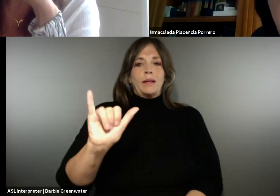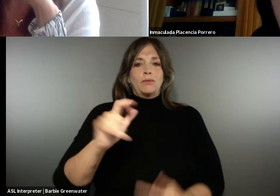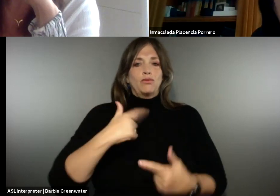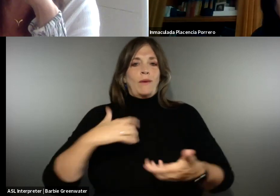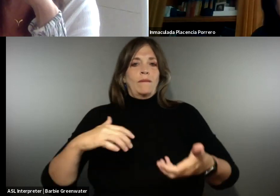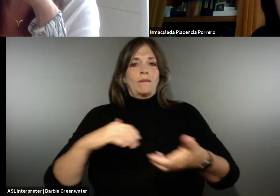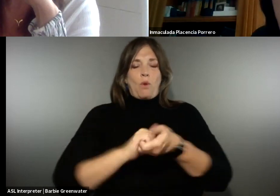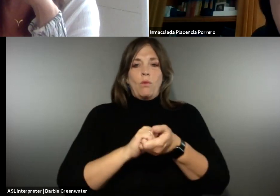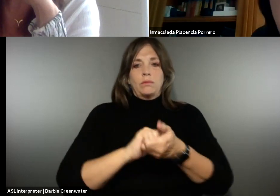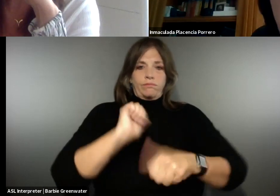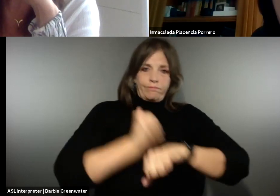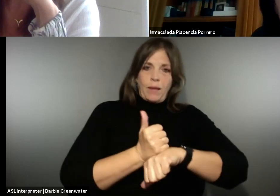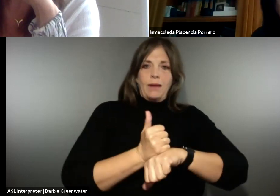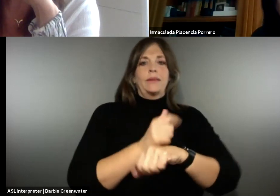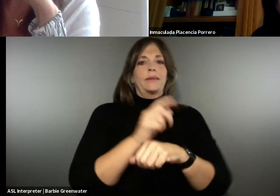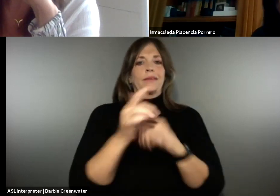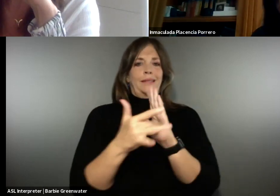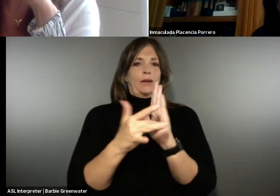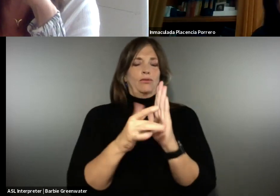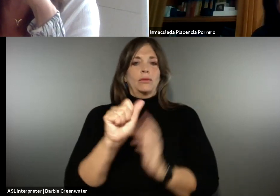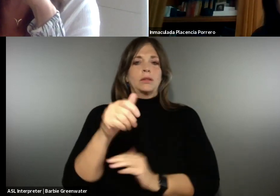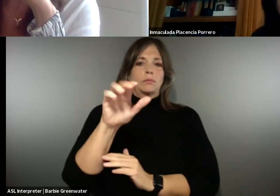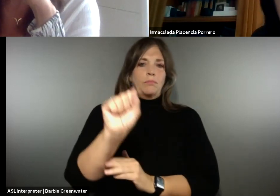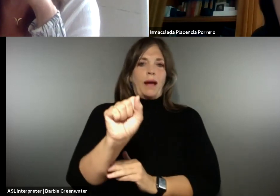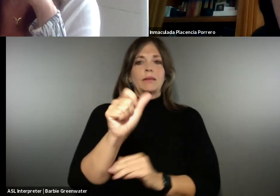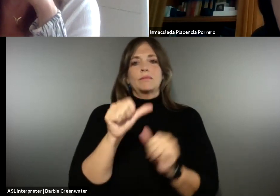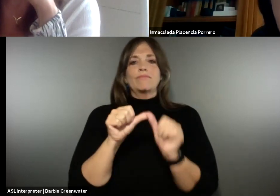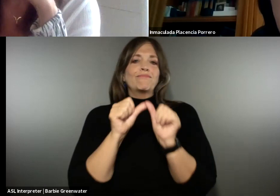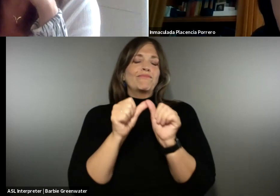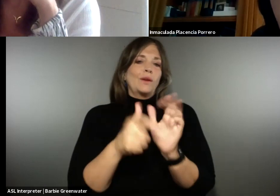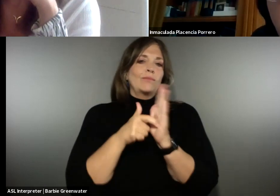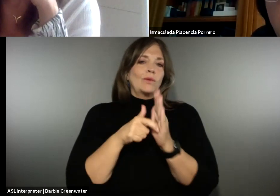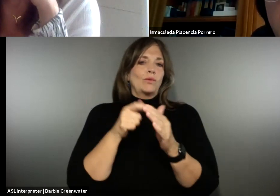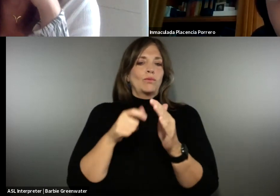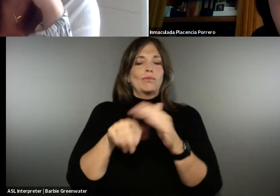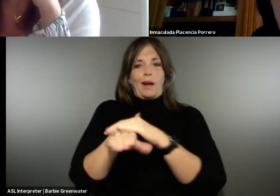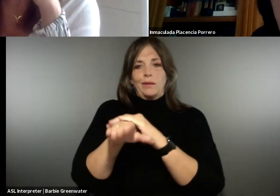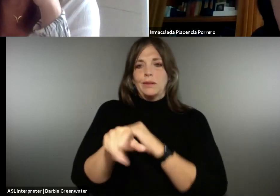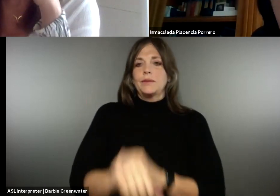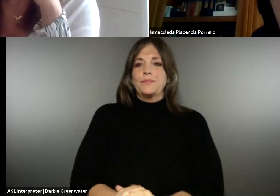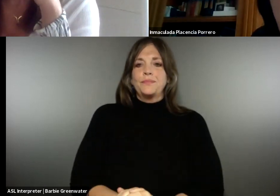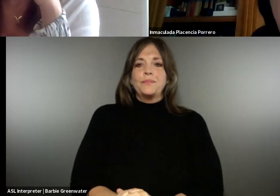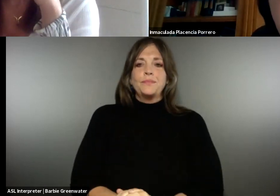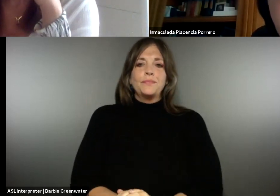. Of course, the, let me go to the mandate and continue with the mandate. We are working on the